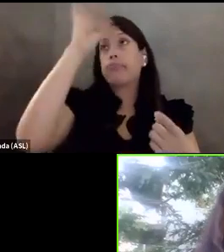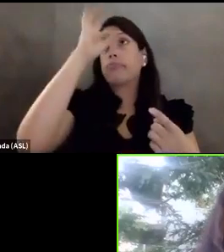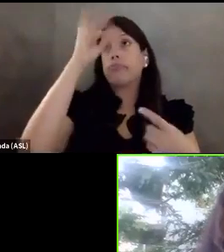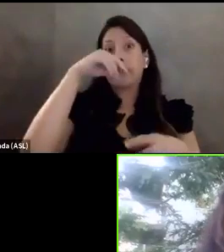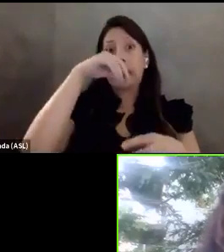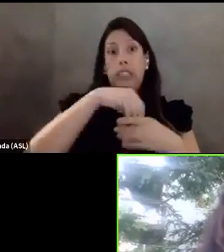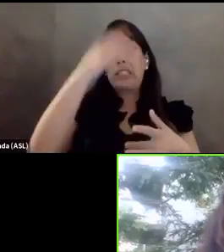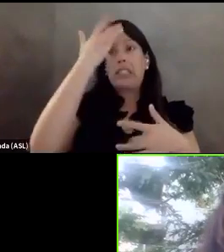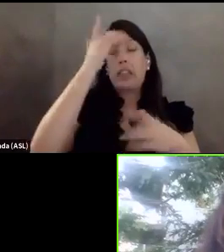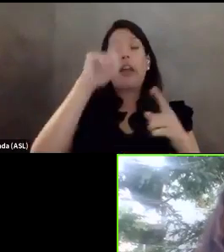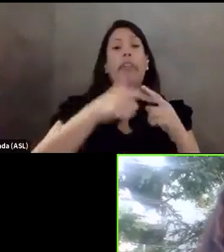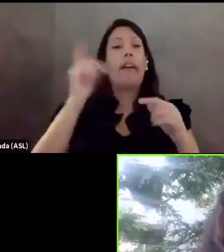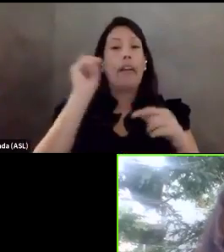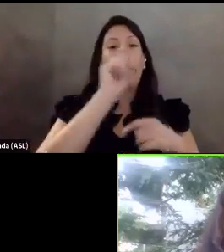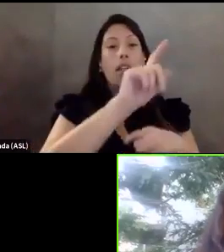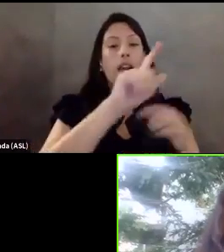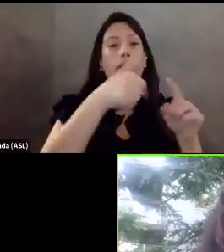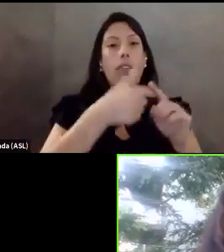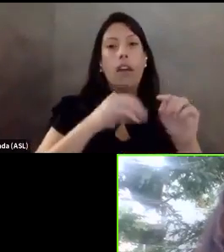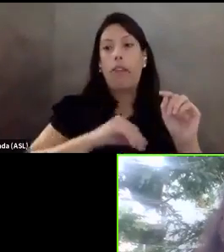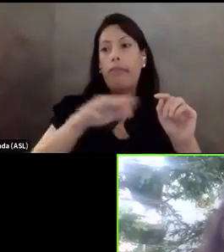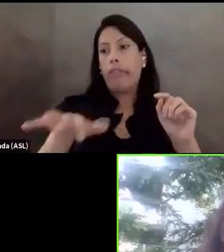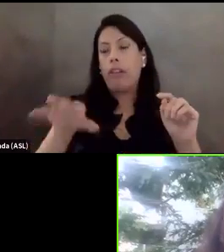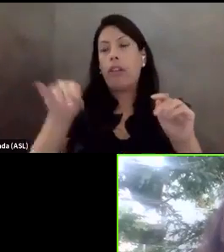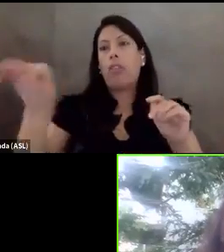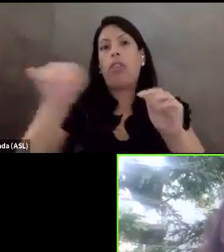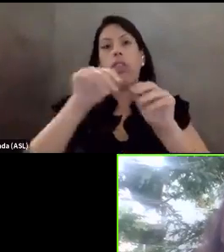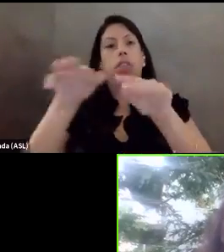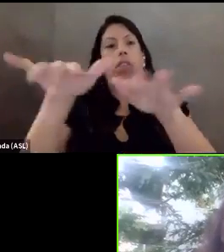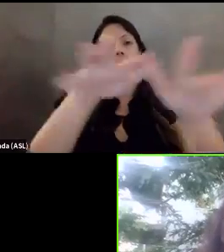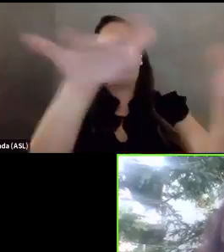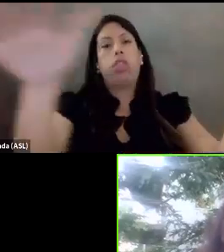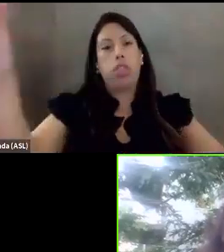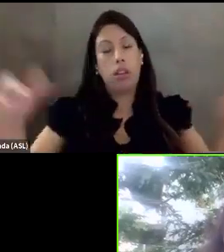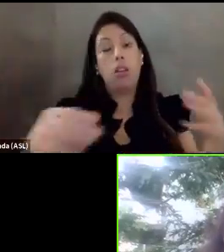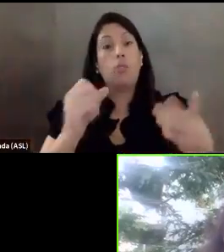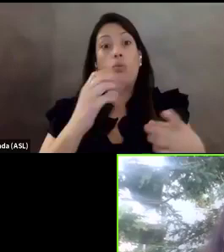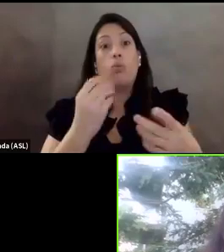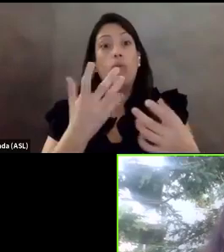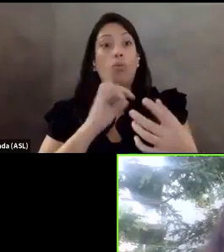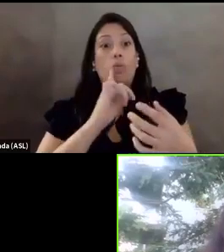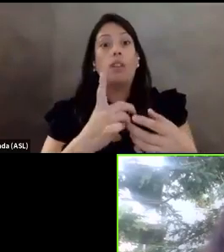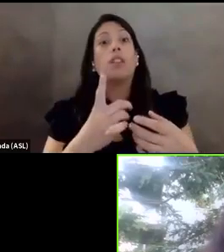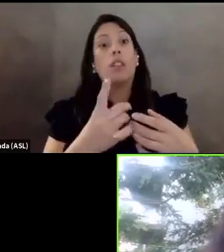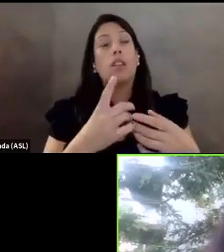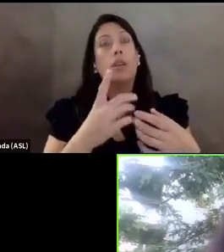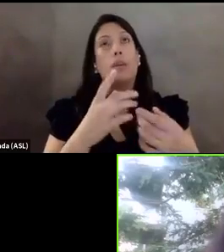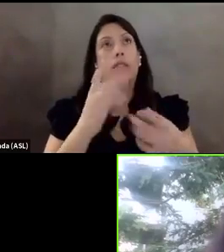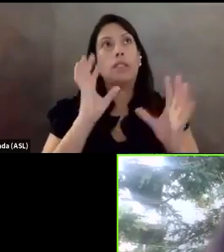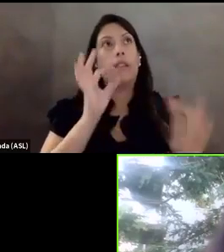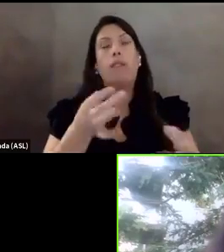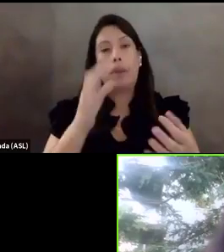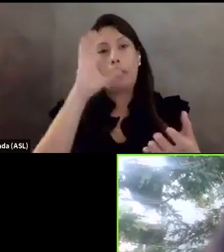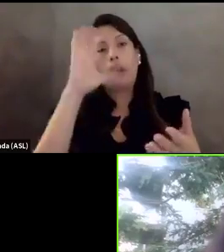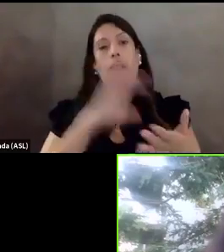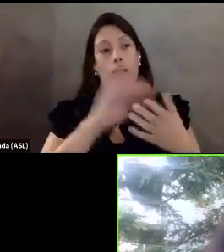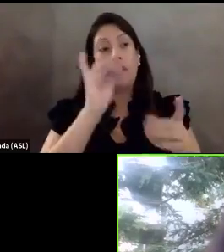came into the facility and started the situation in that in that facility. So it's actually a direct marker of community transmission.